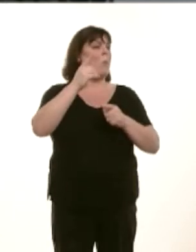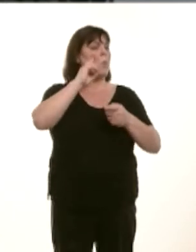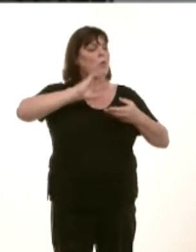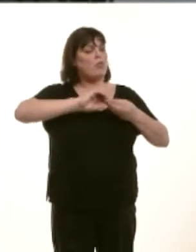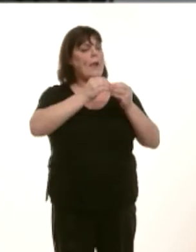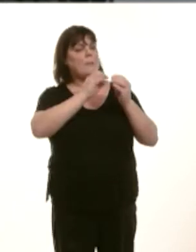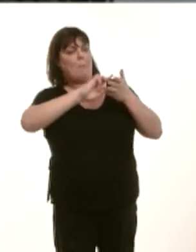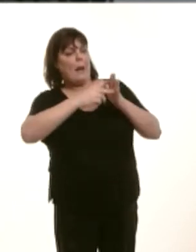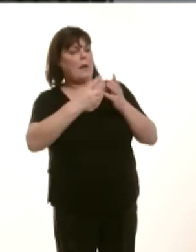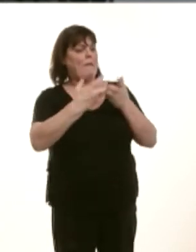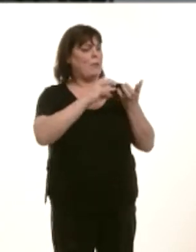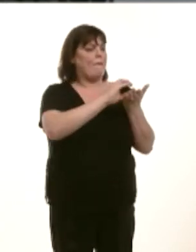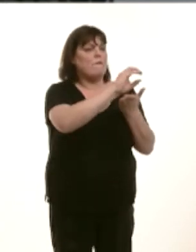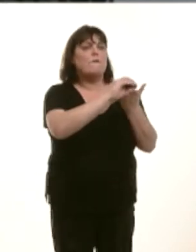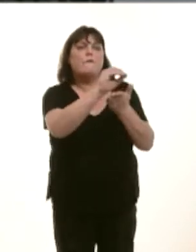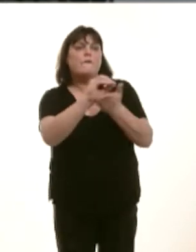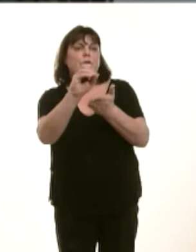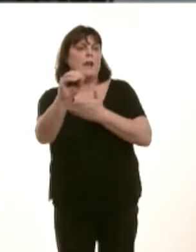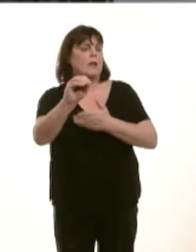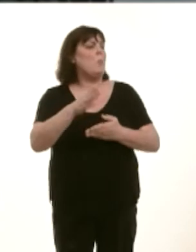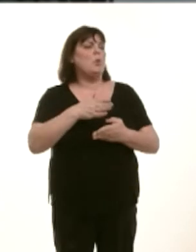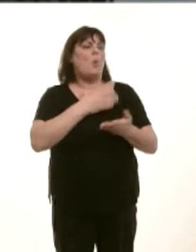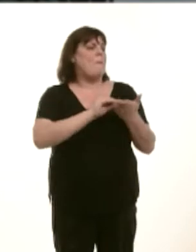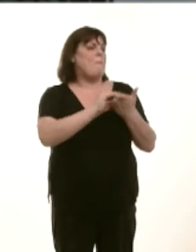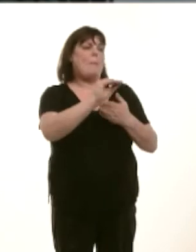as possible, with a view, of course, to ensuring there are no delays in any payments towards